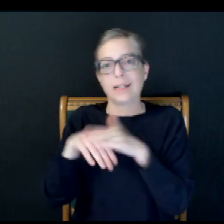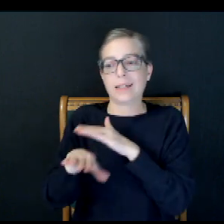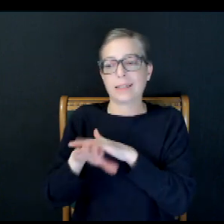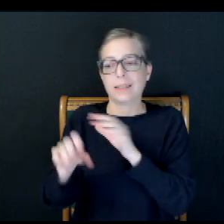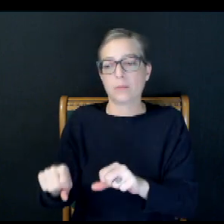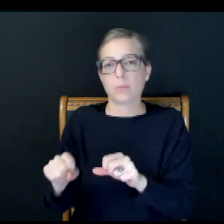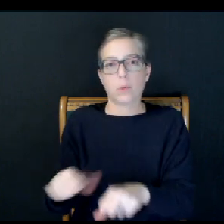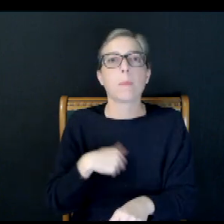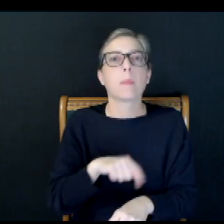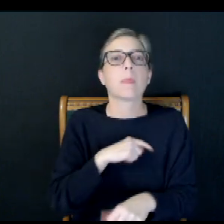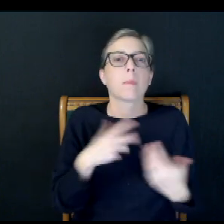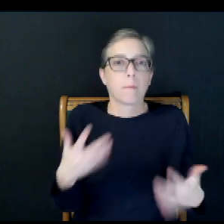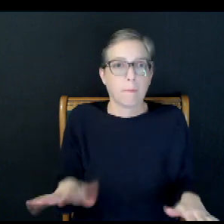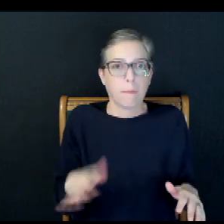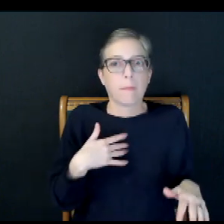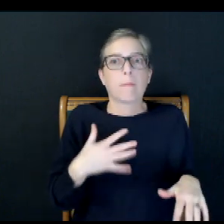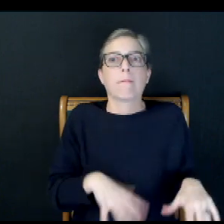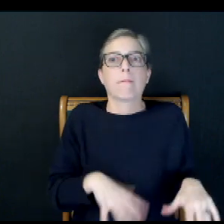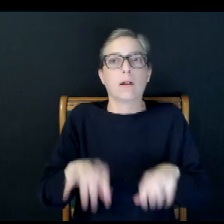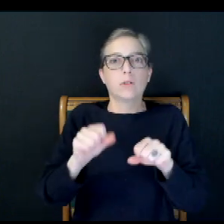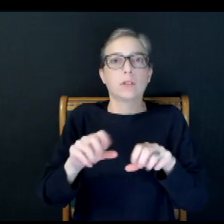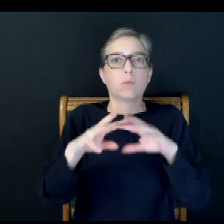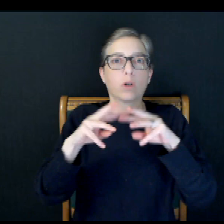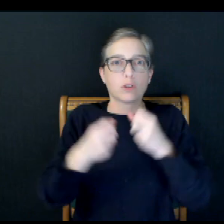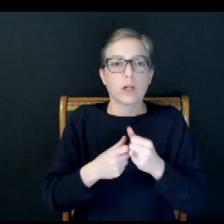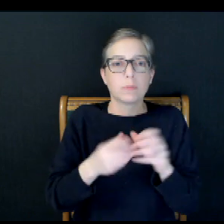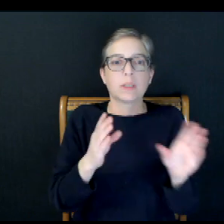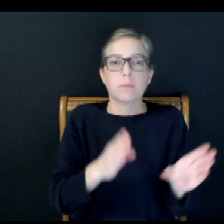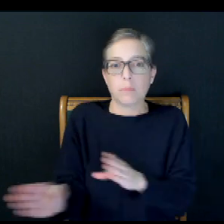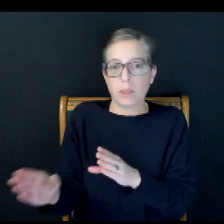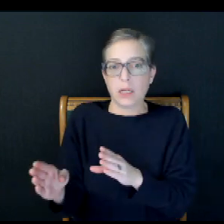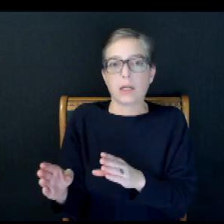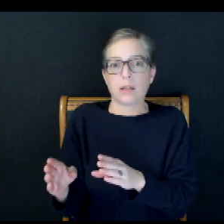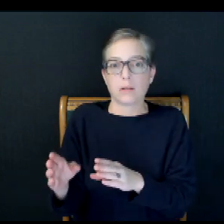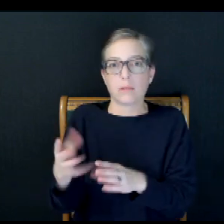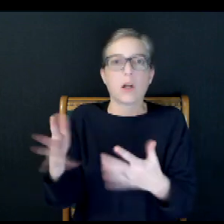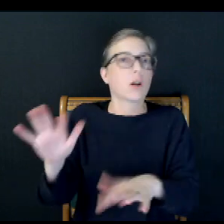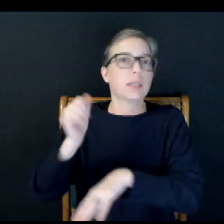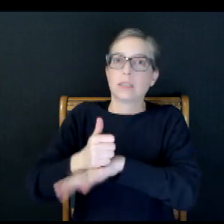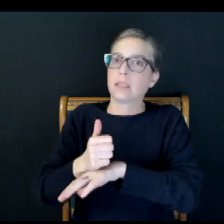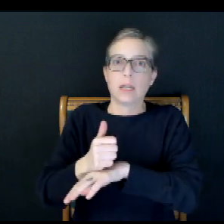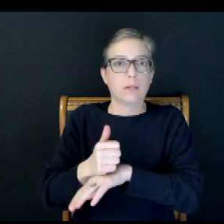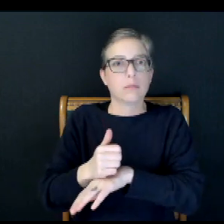our staff that are Over this year we're doing five full day workshops.